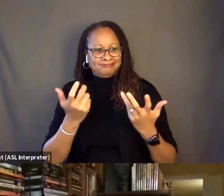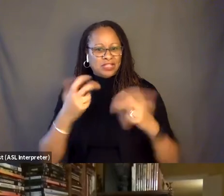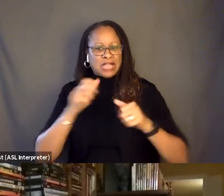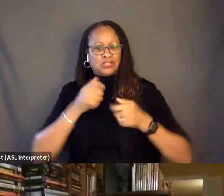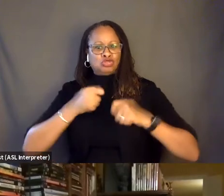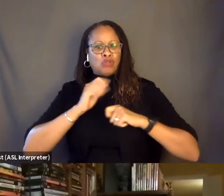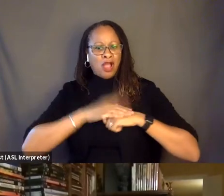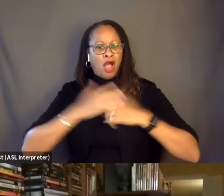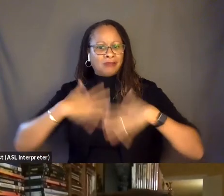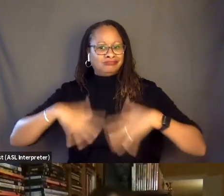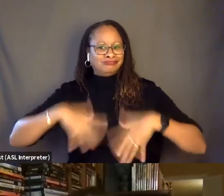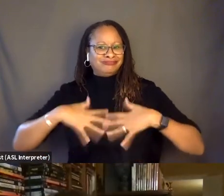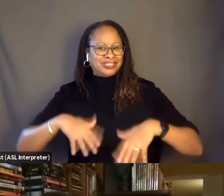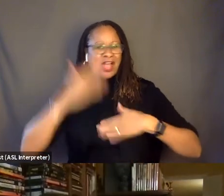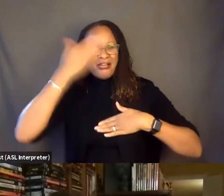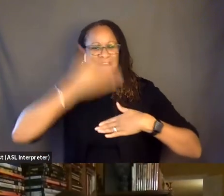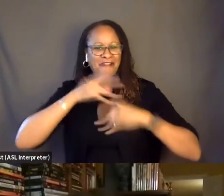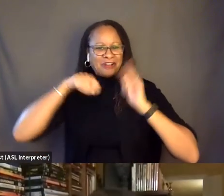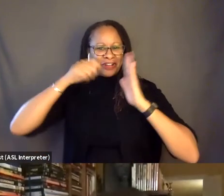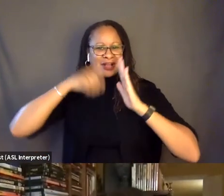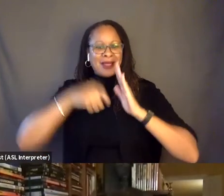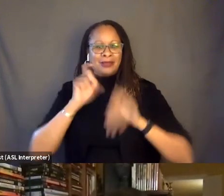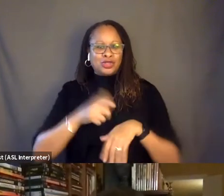That was my favorite scene. I'm sure you've heard that from everyone.